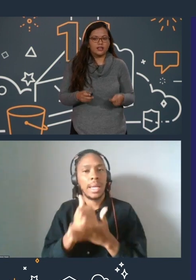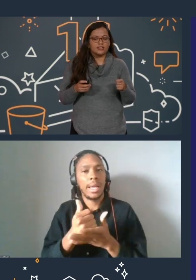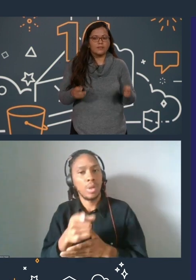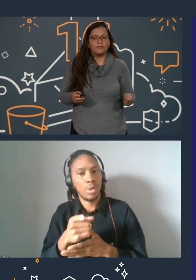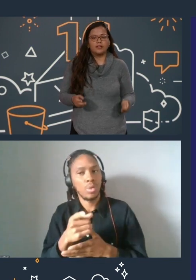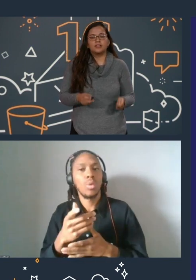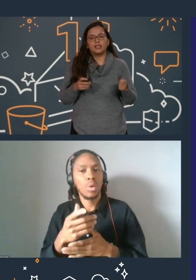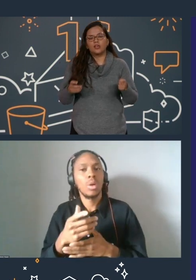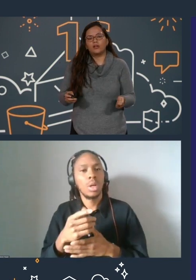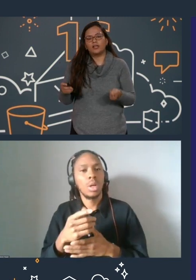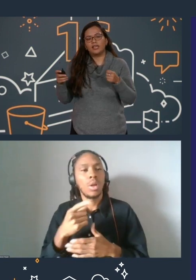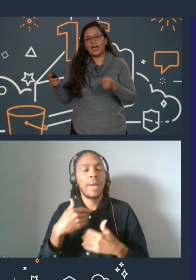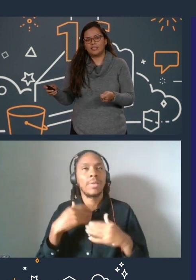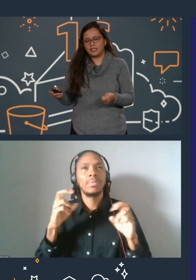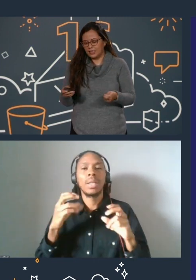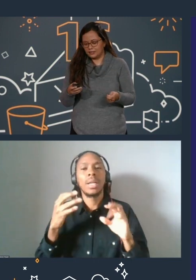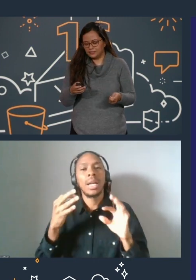a simple security at scale.